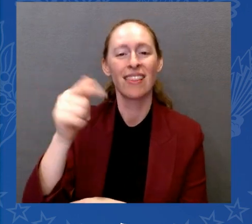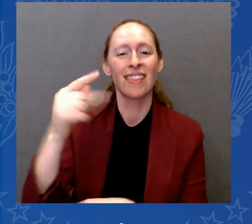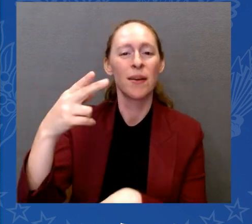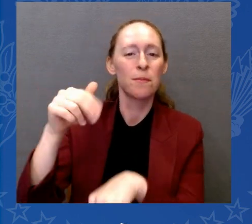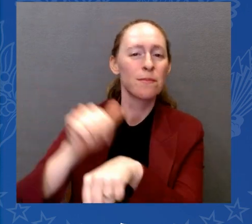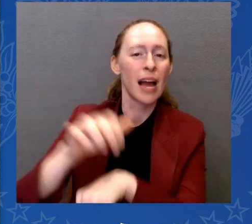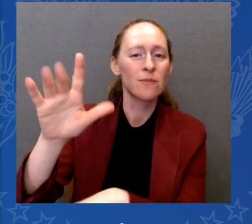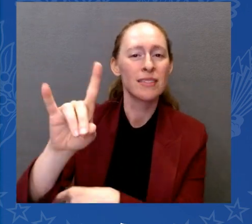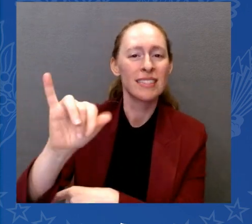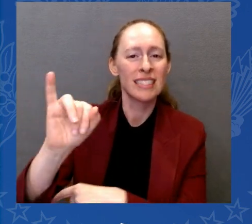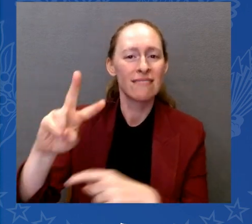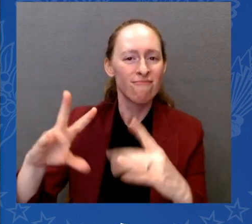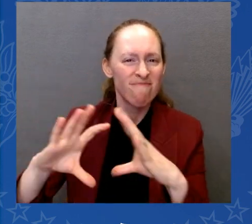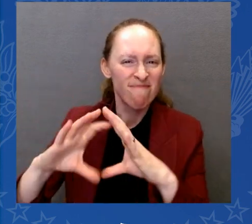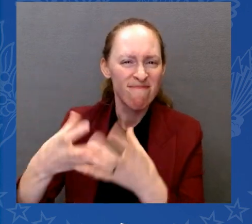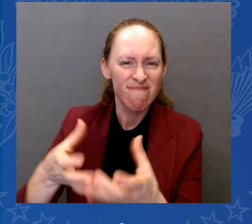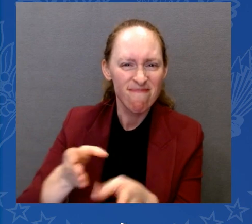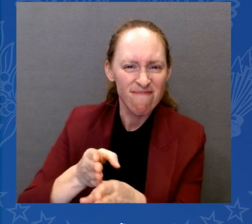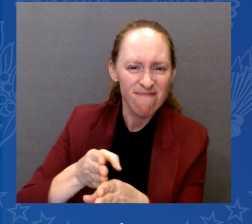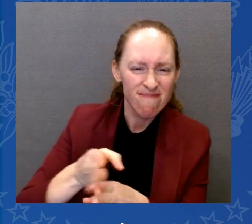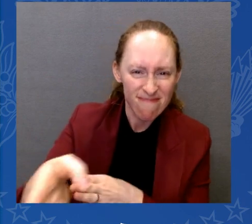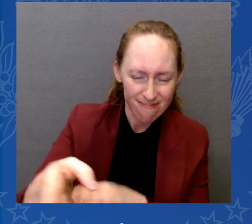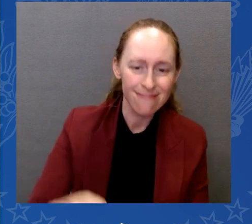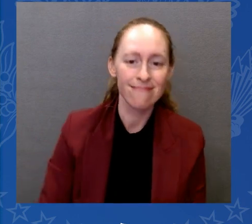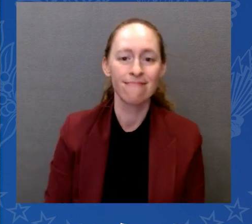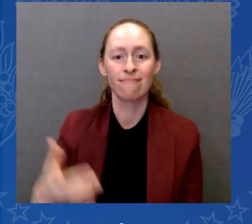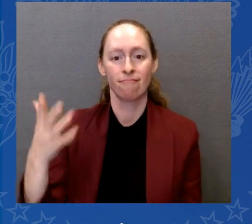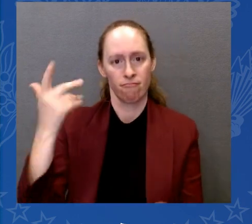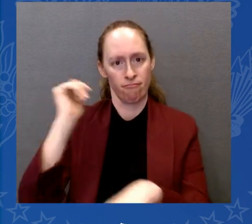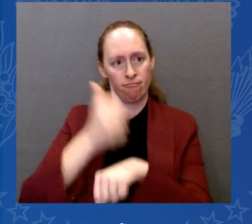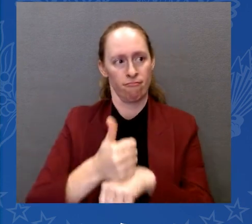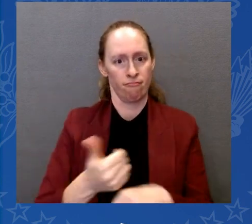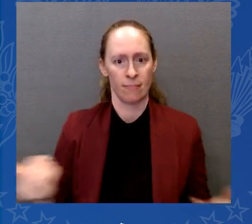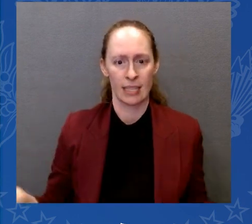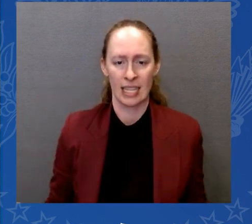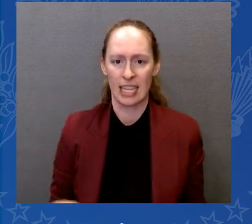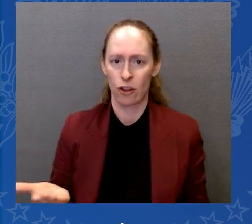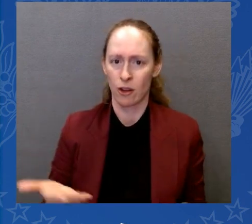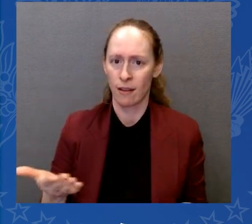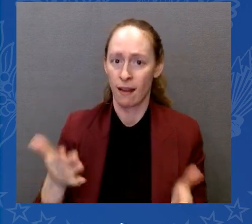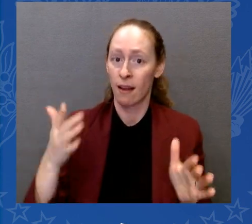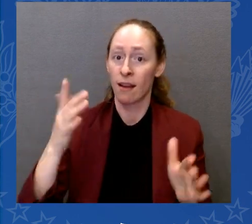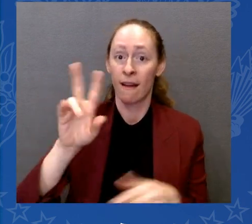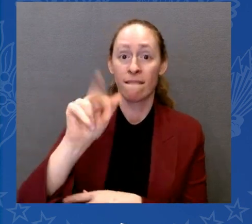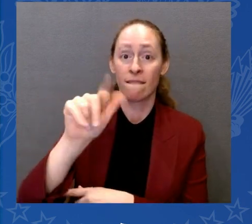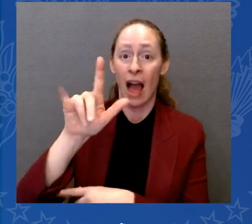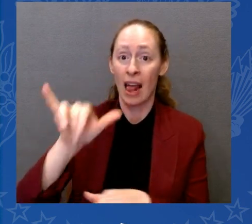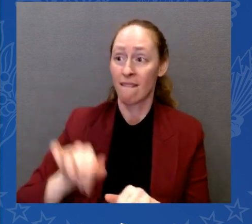14,000 feet high, among the tallest mountains in America. Facing high altitudes and harsh terrain,